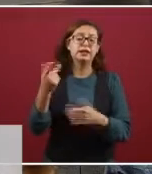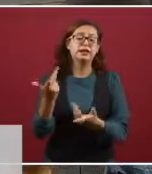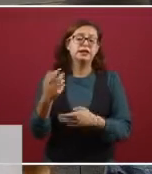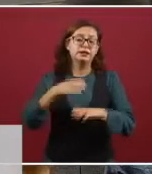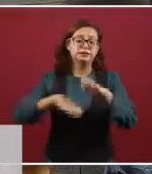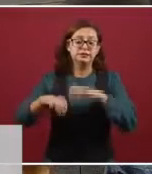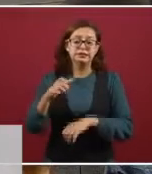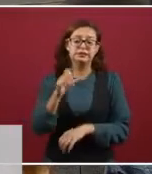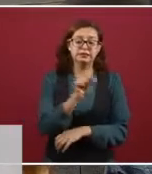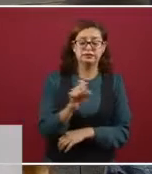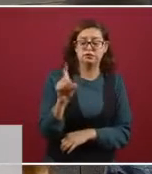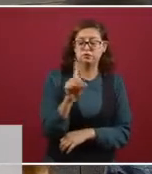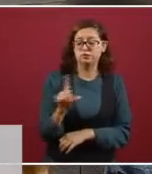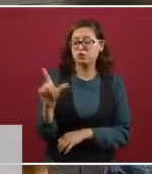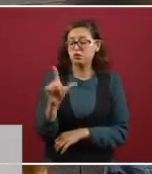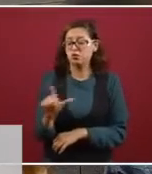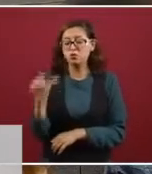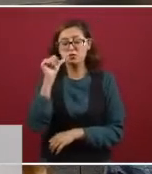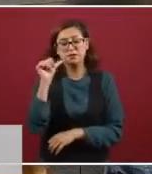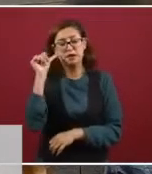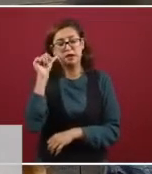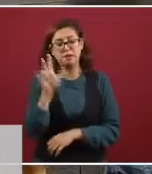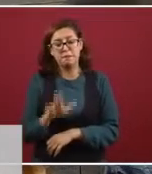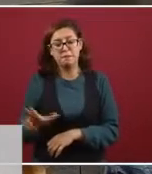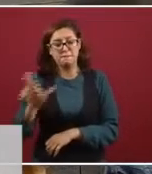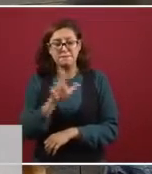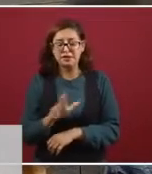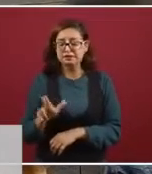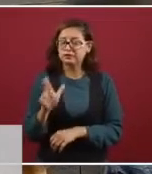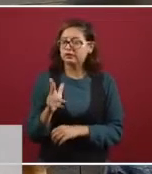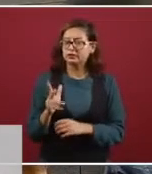He mentions that the Reform continues and the spokesmen of conservatives with slander